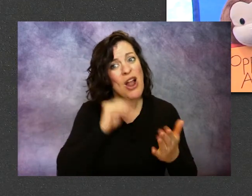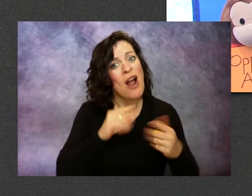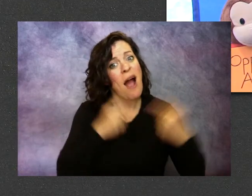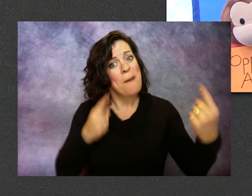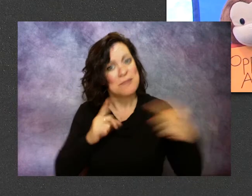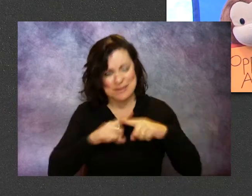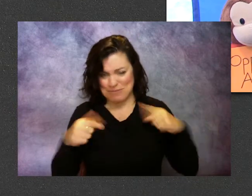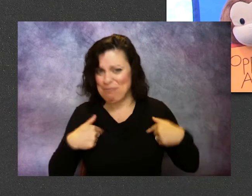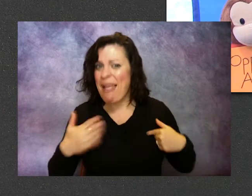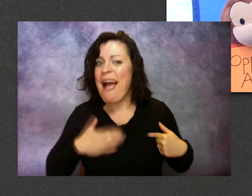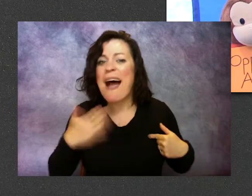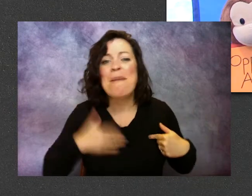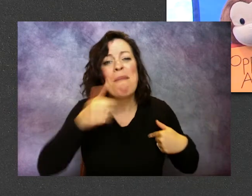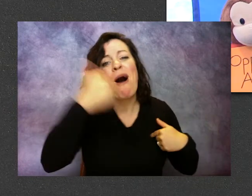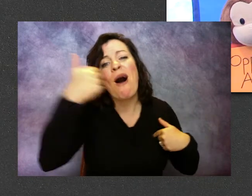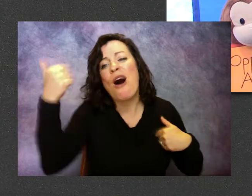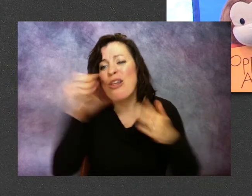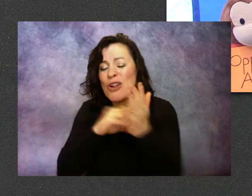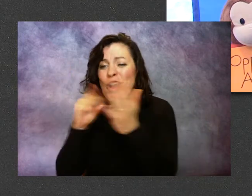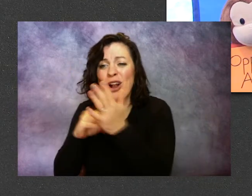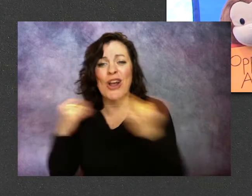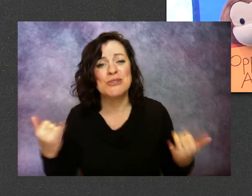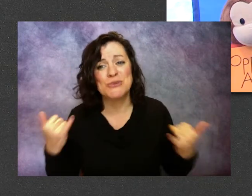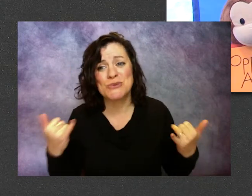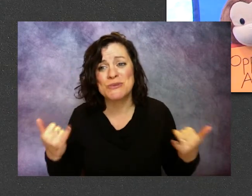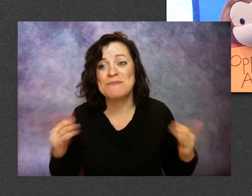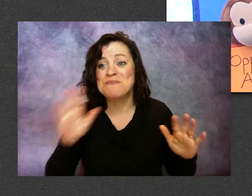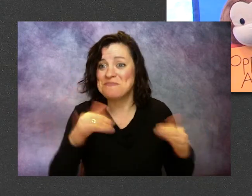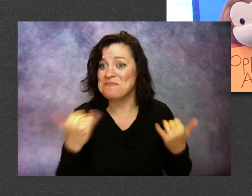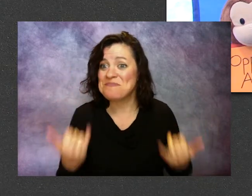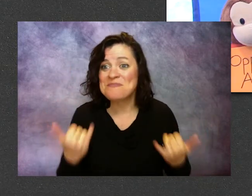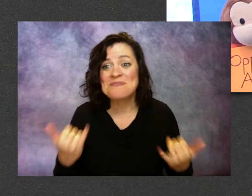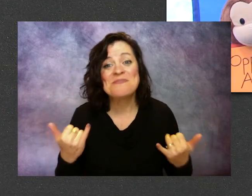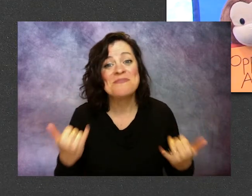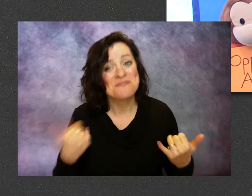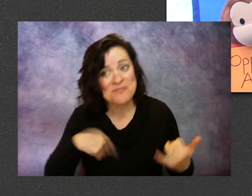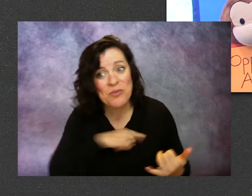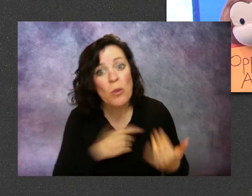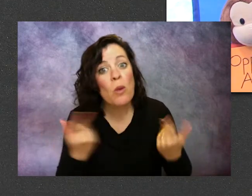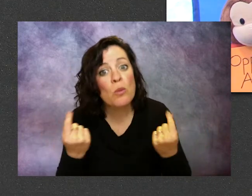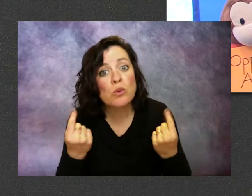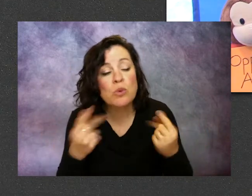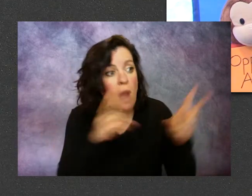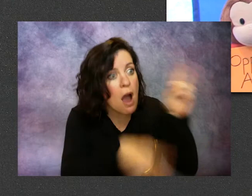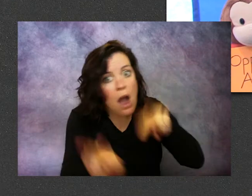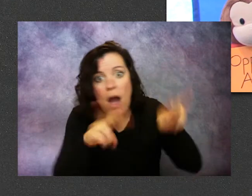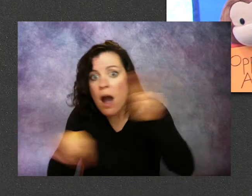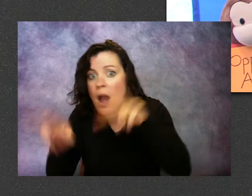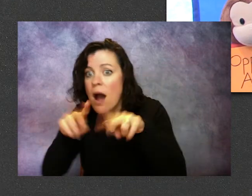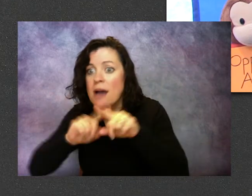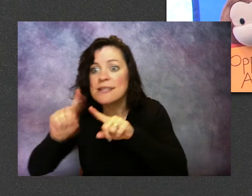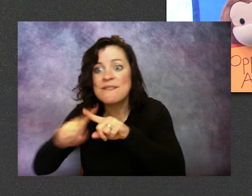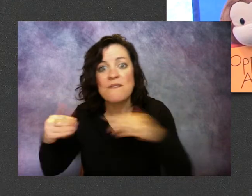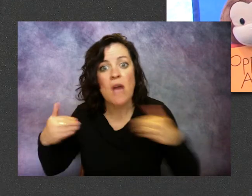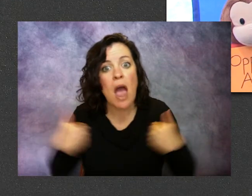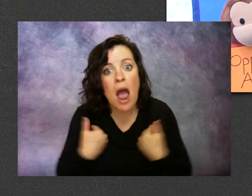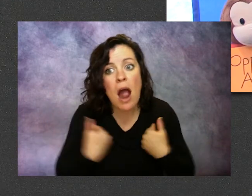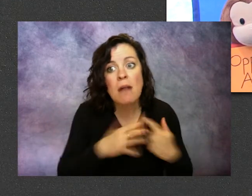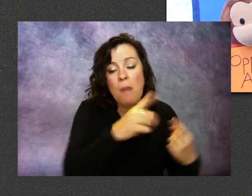We had so much fun today. We got to visit a bunch of furry friends, right? Who showed us about opposites, we shared three awesome stories,